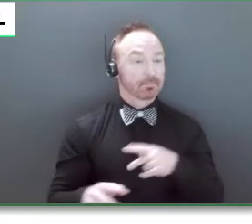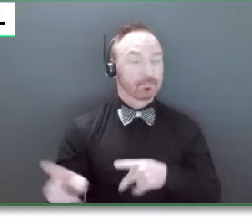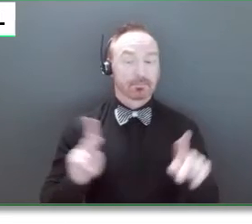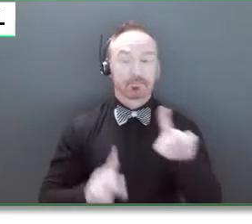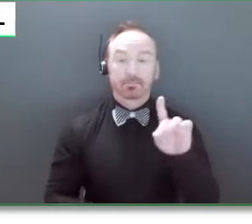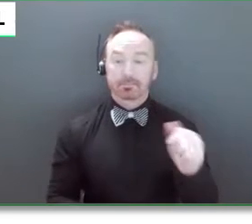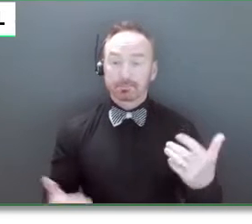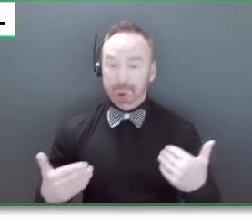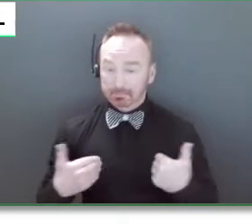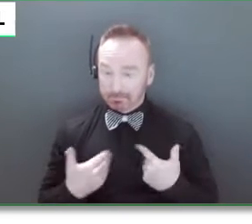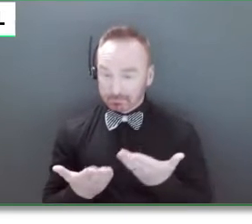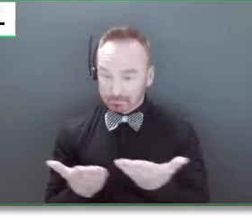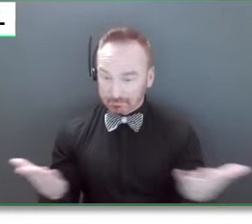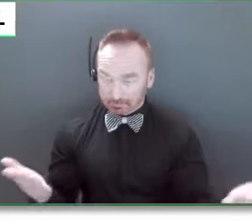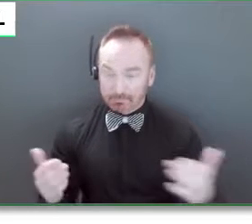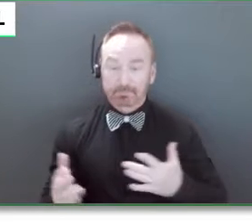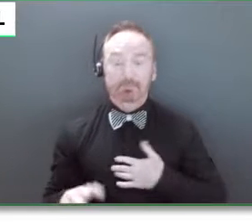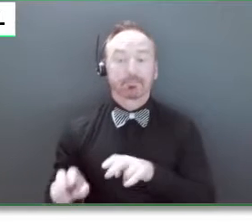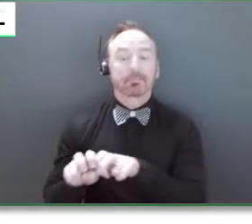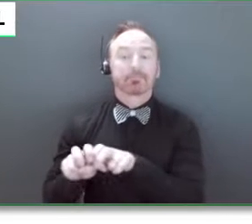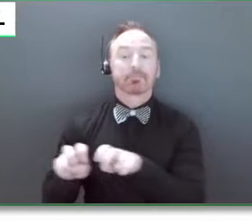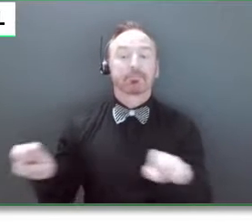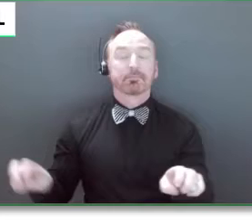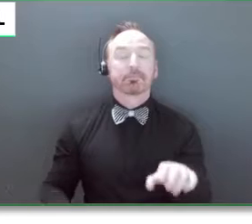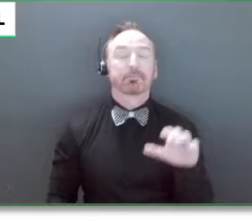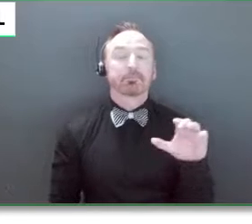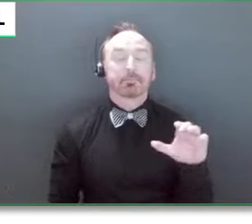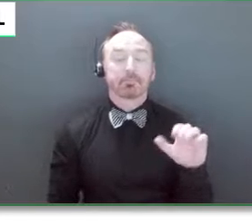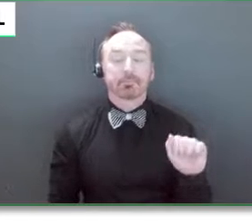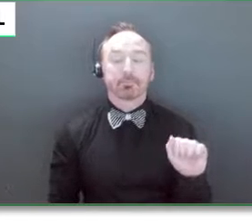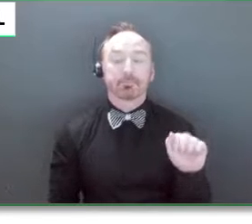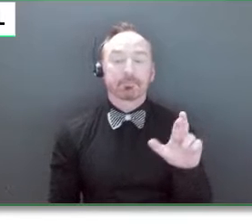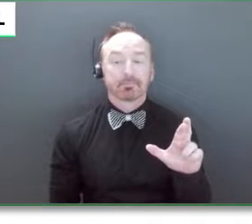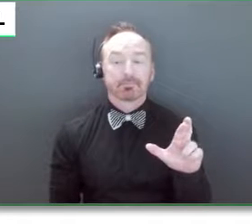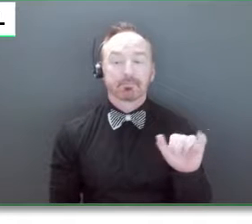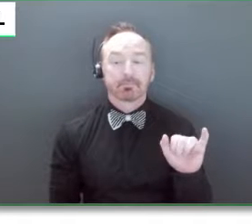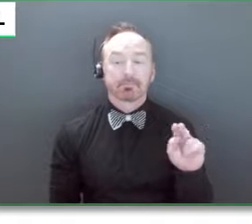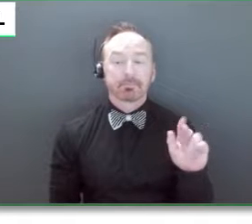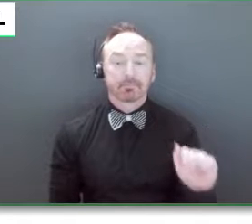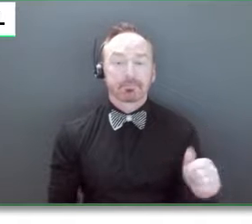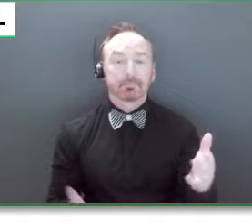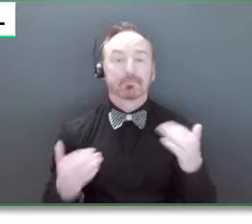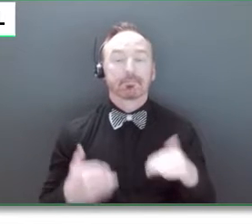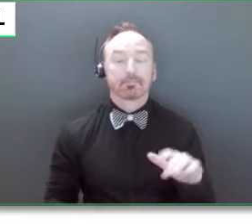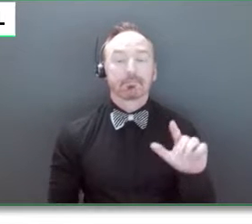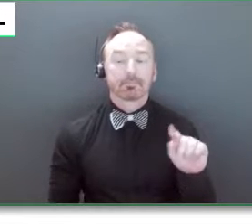Kenigsberg, Tanelle Bolt, Patrick Lord, Jamie McCulloch and Noah Papatsie.